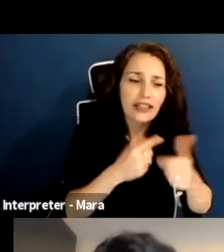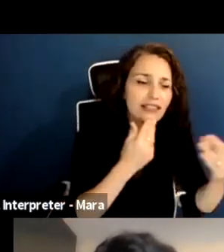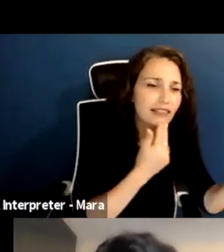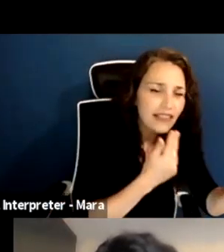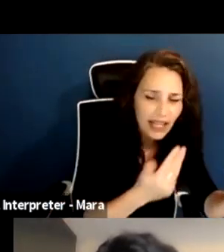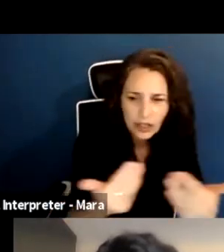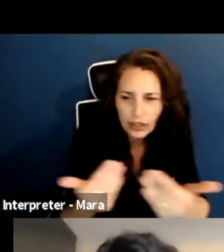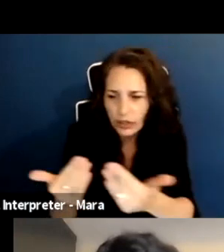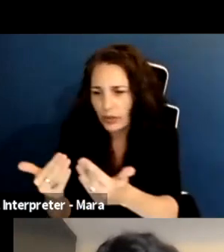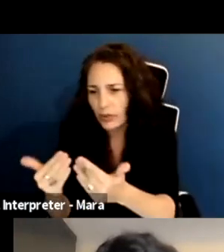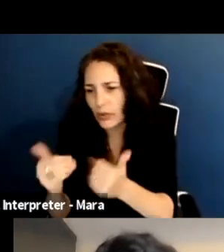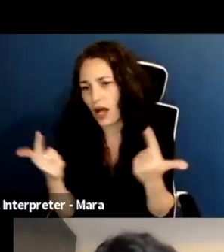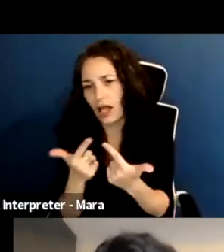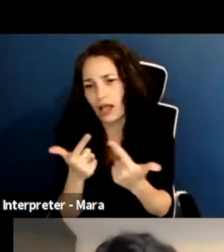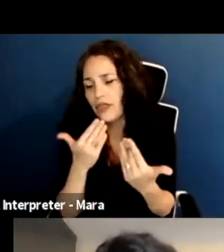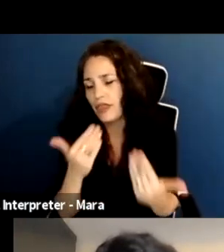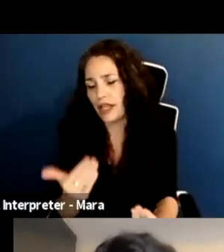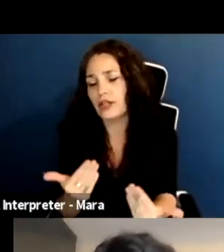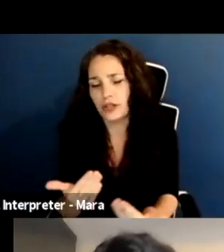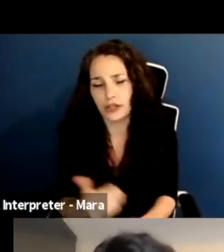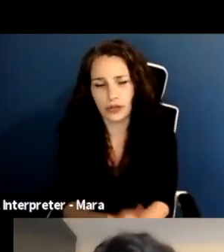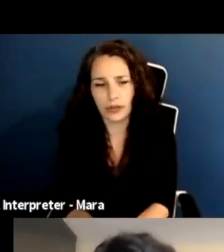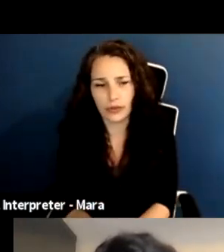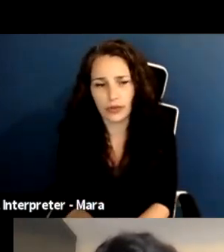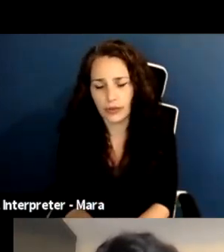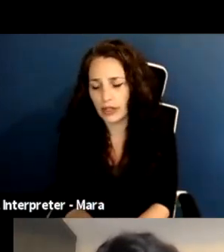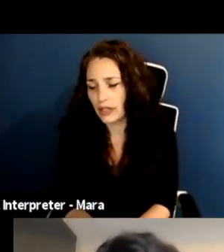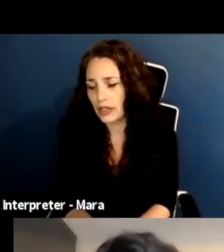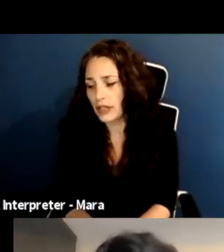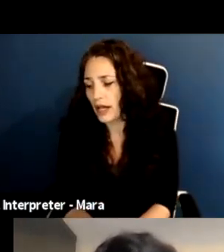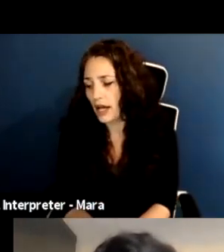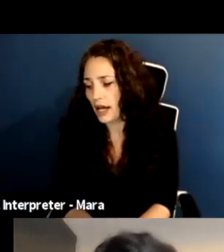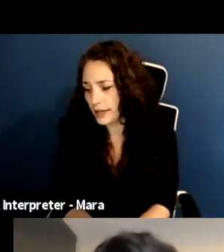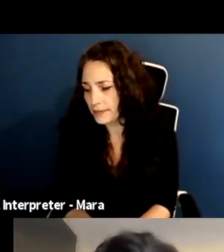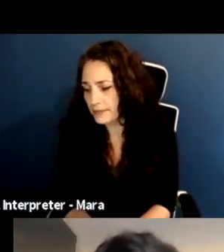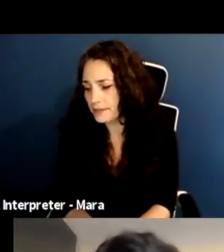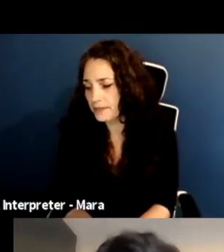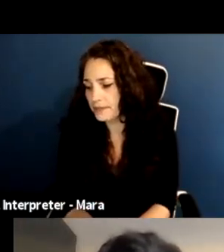and the women that are part of the series